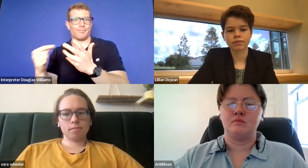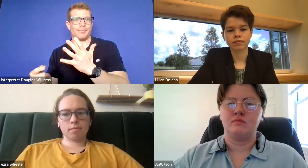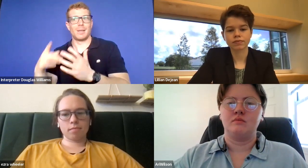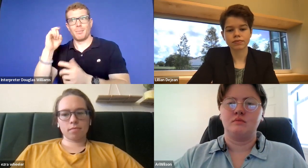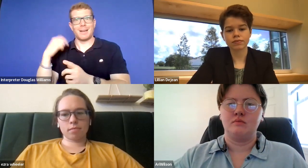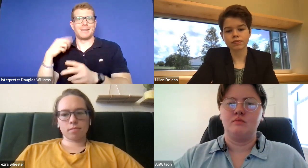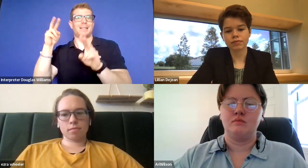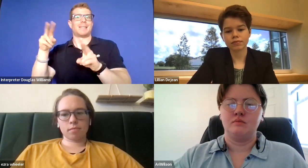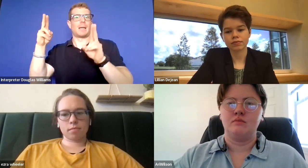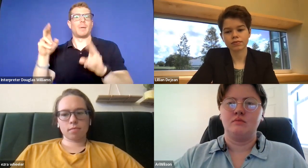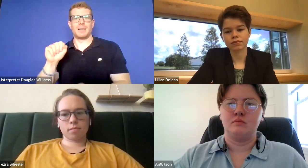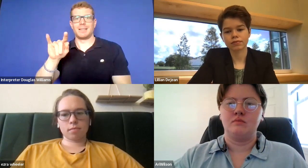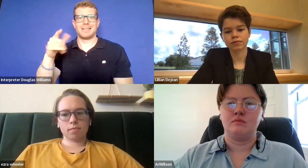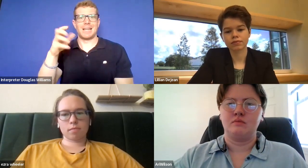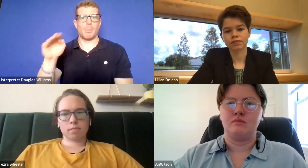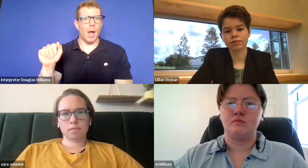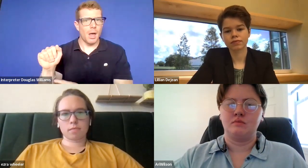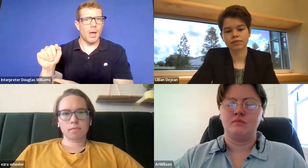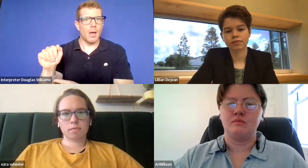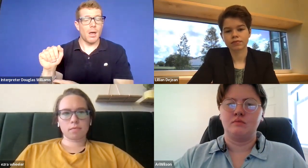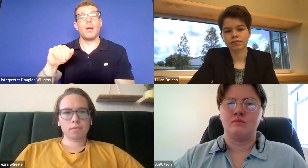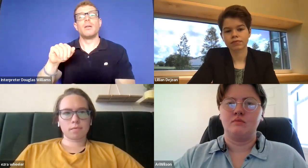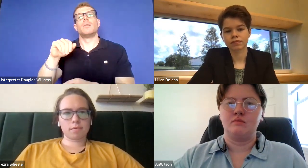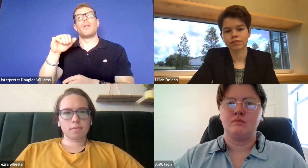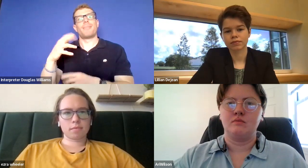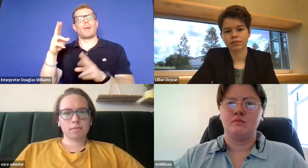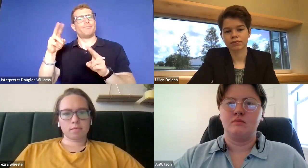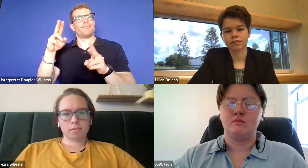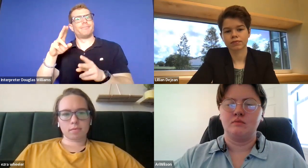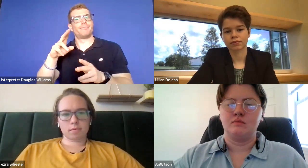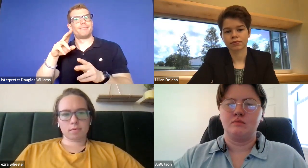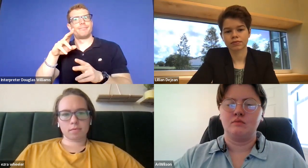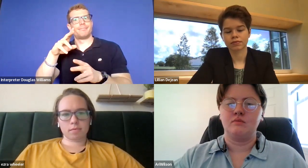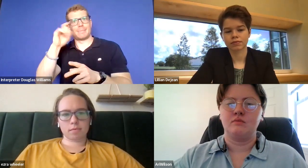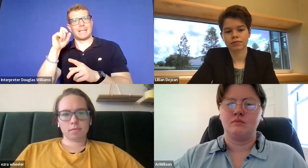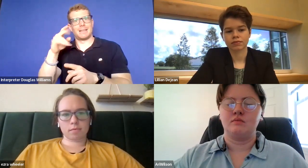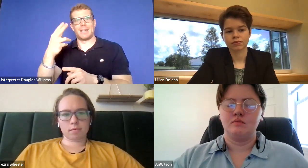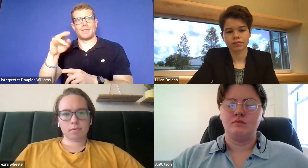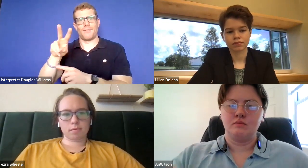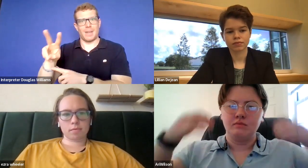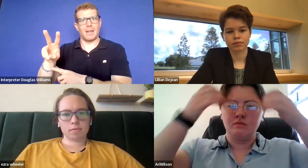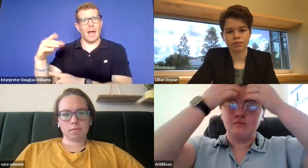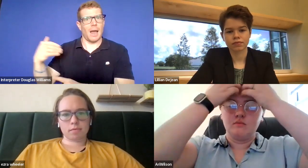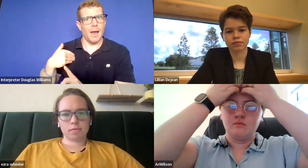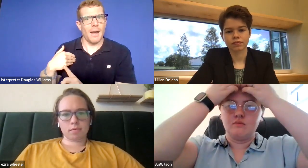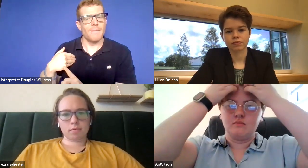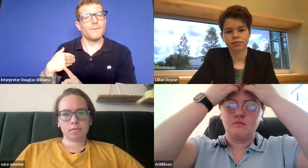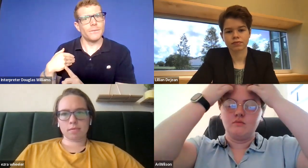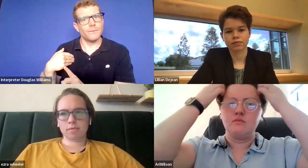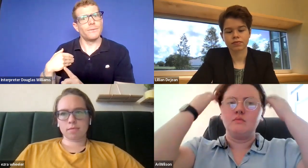just is perpetuated because of other things But that's just another thing to consider the fact that ability or disability.